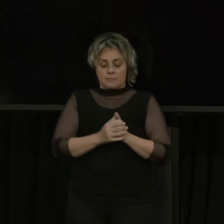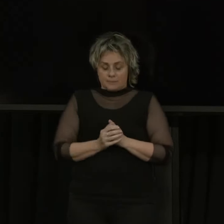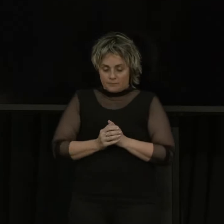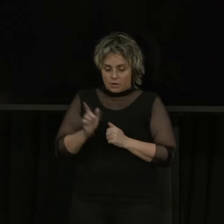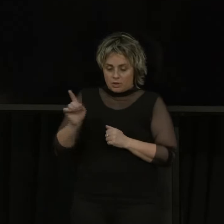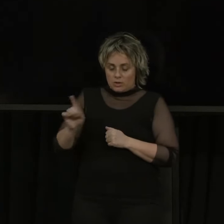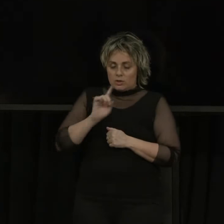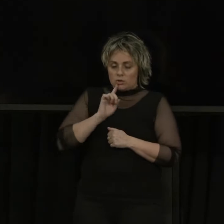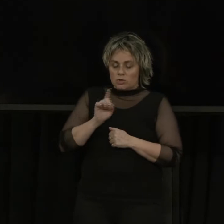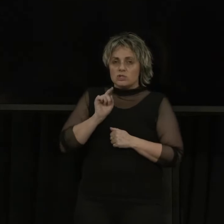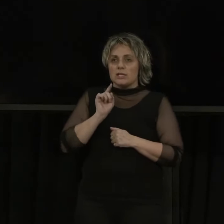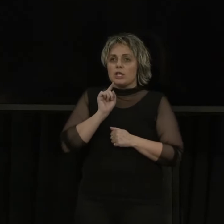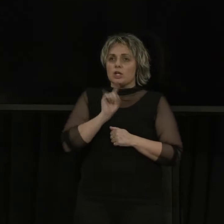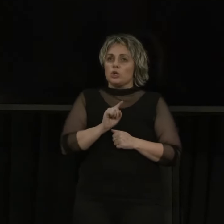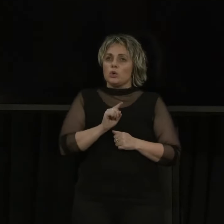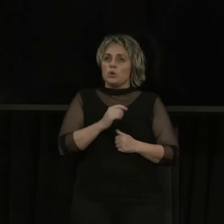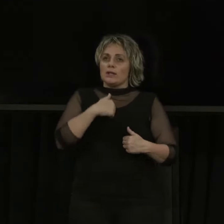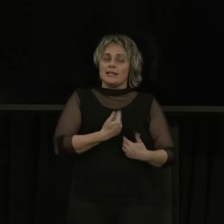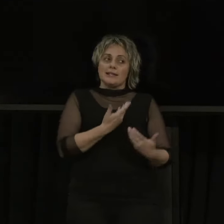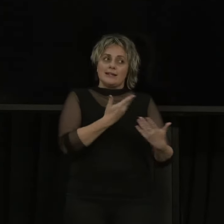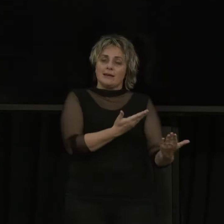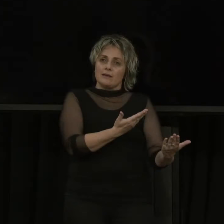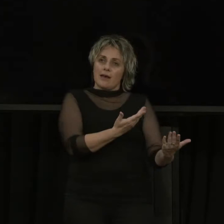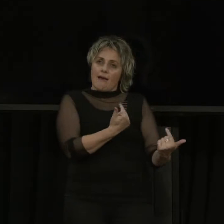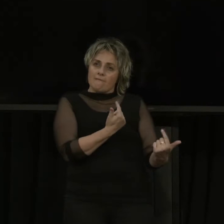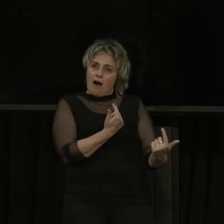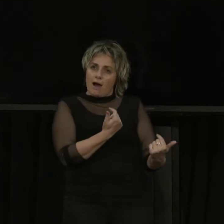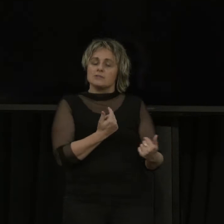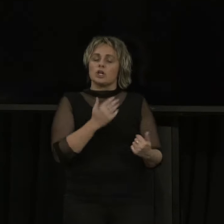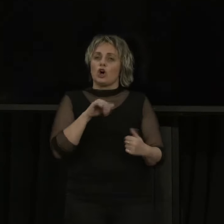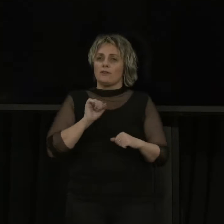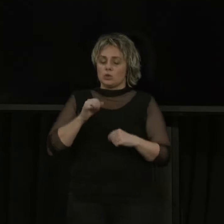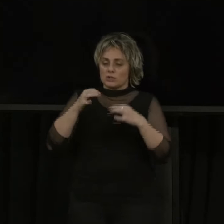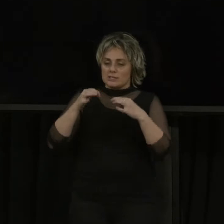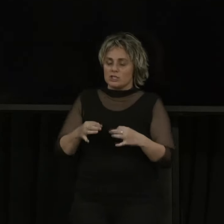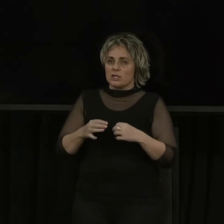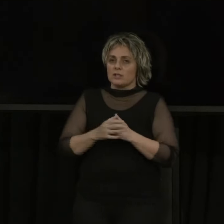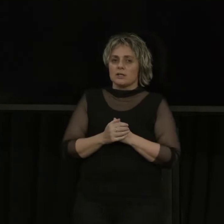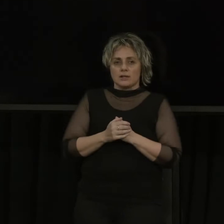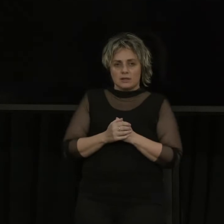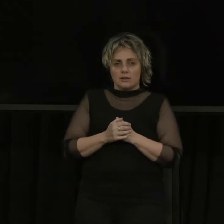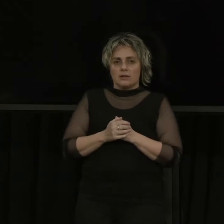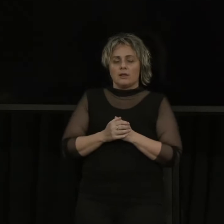and safety risks.